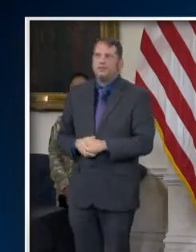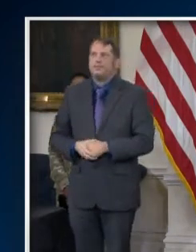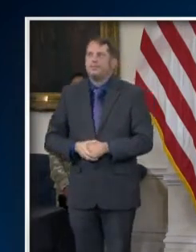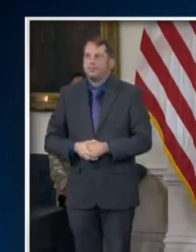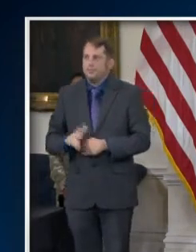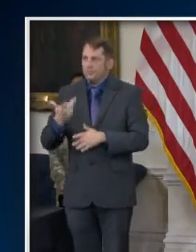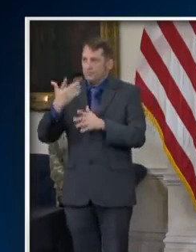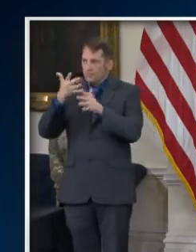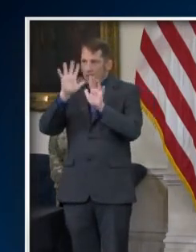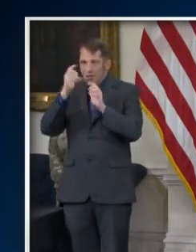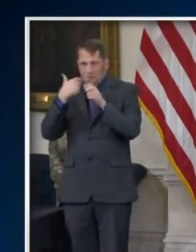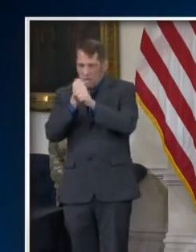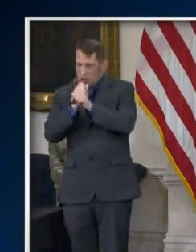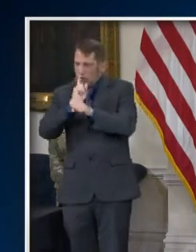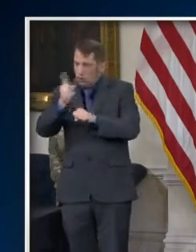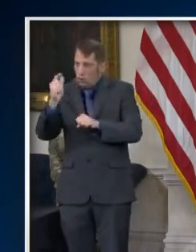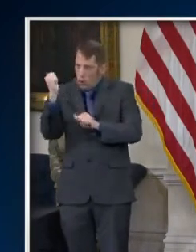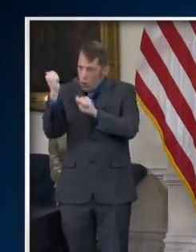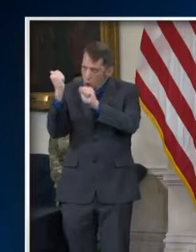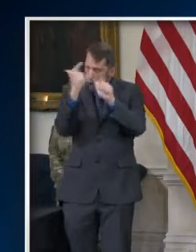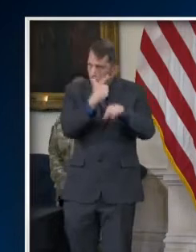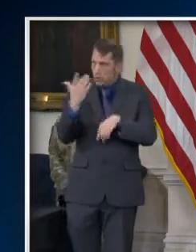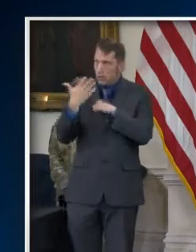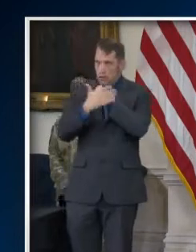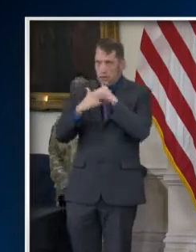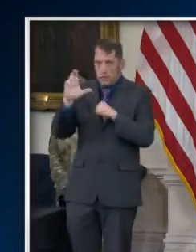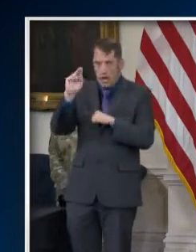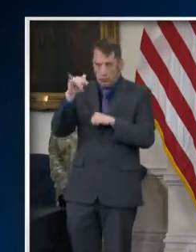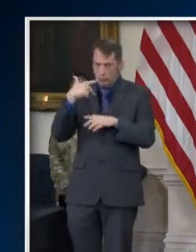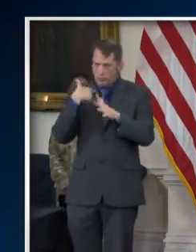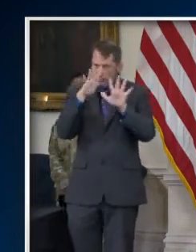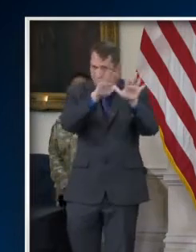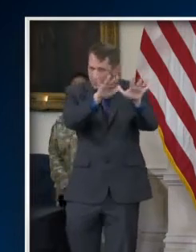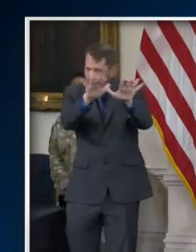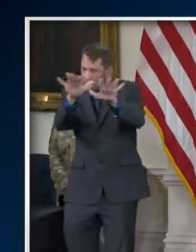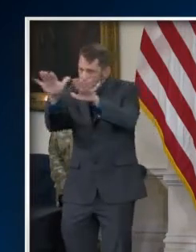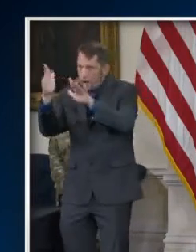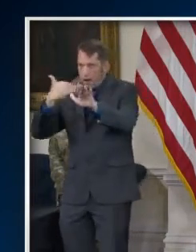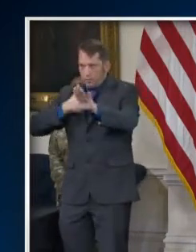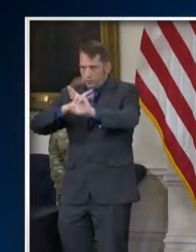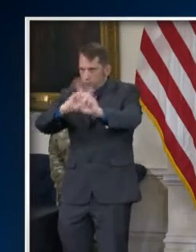ZIP CODE IN AN EFFORT TO GET EVERY SENIOR VACCINATED.